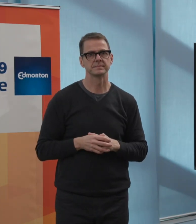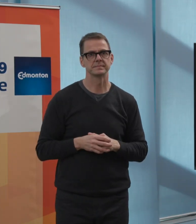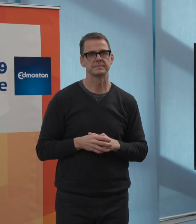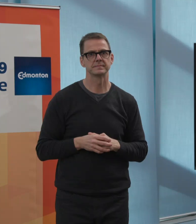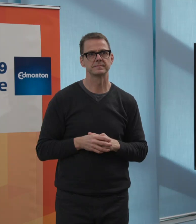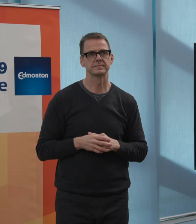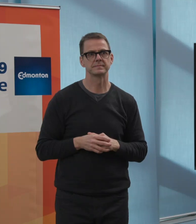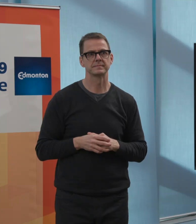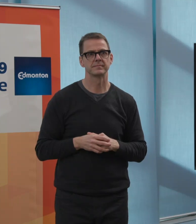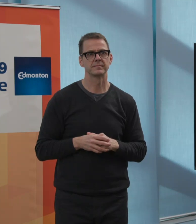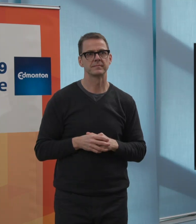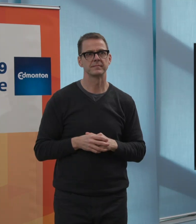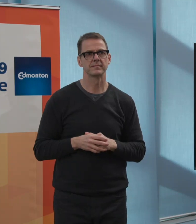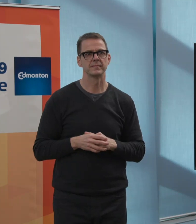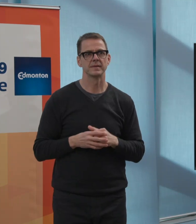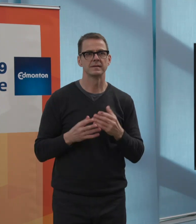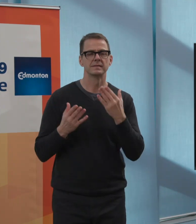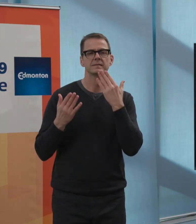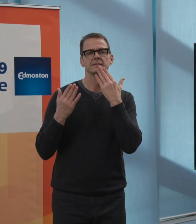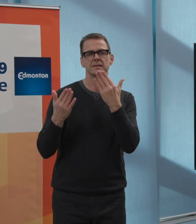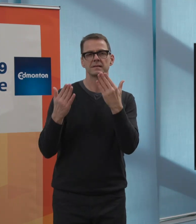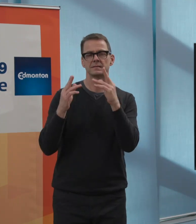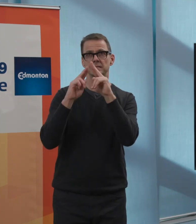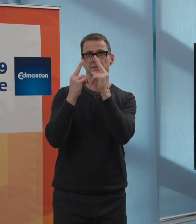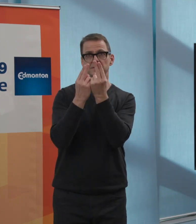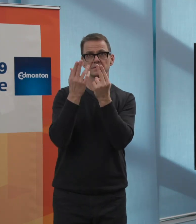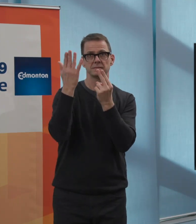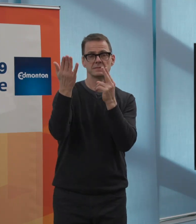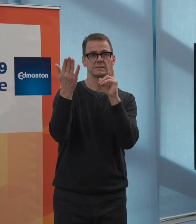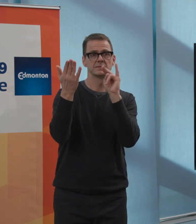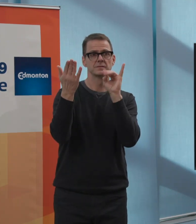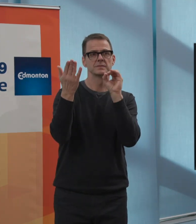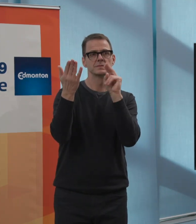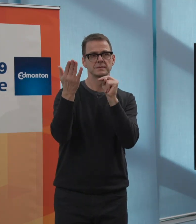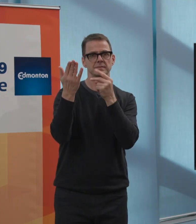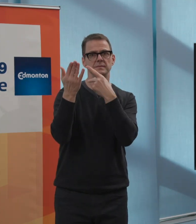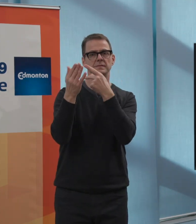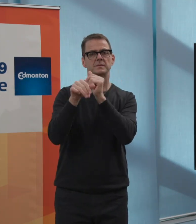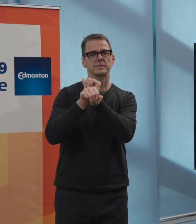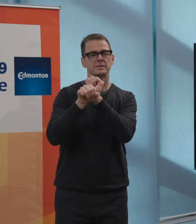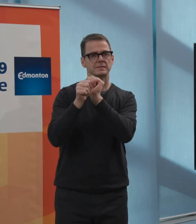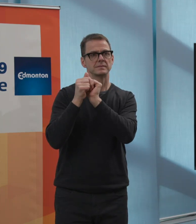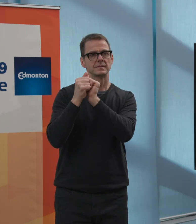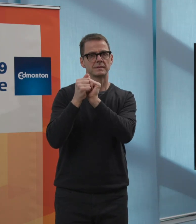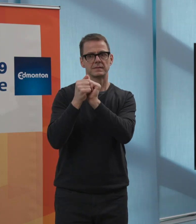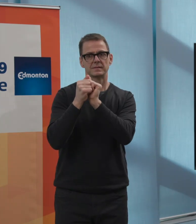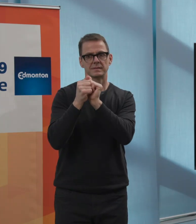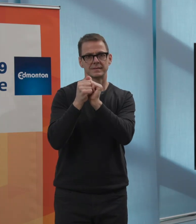union partners every effort to approach this unprecedented situation by ensuring